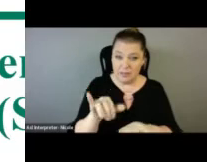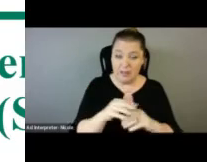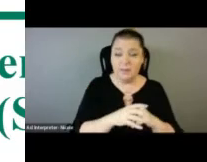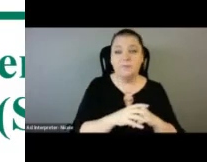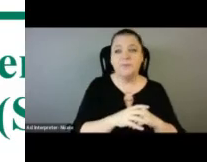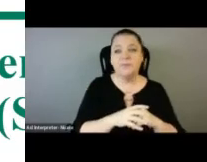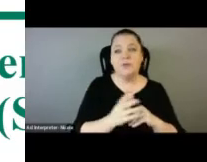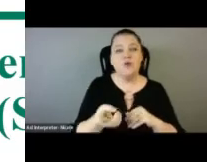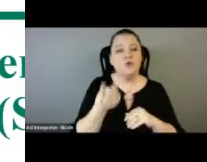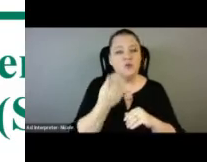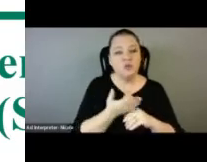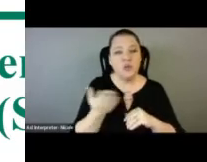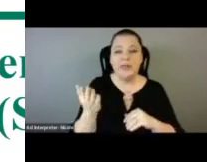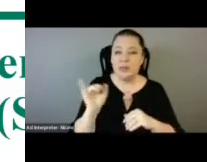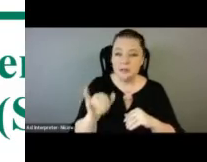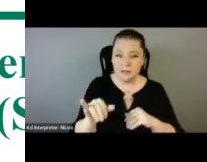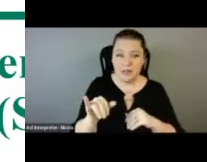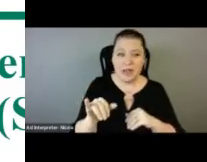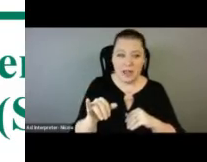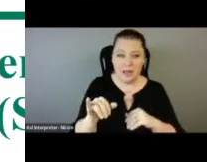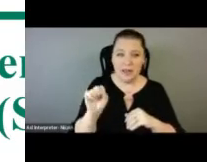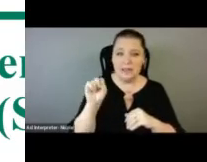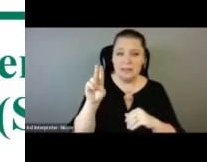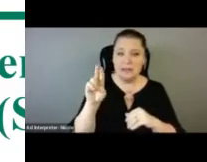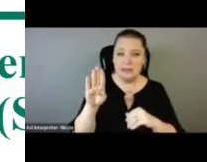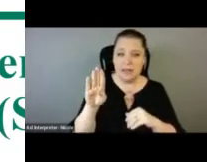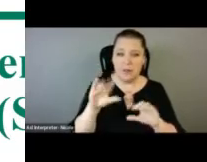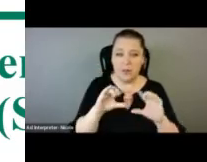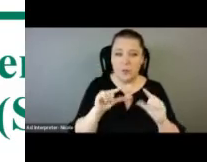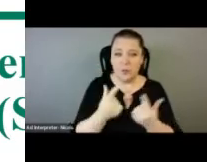two things that that the subgroups can discover from this